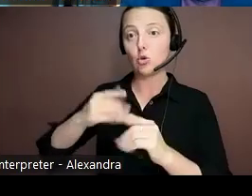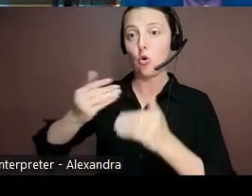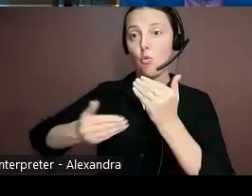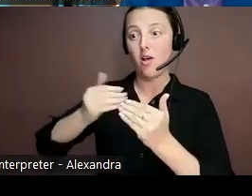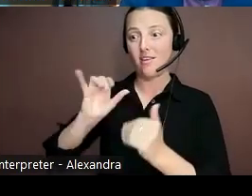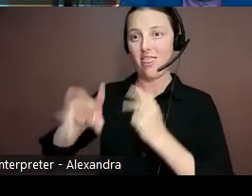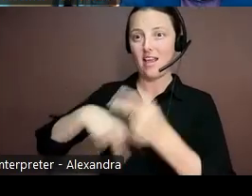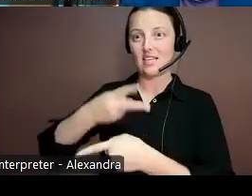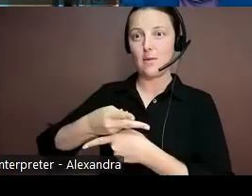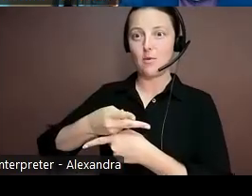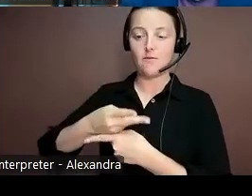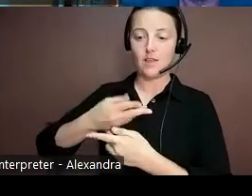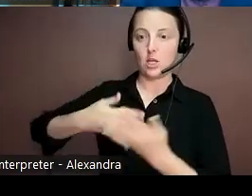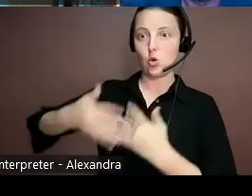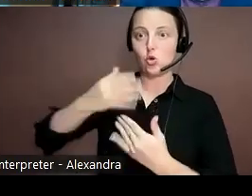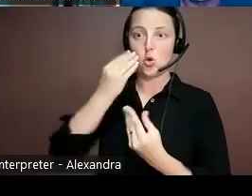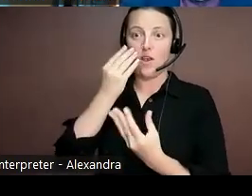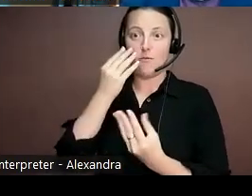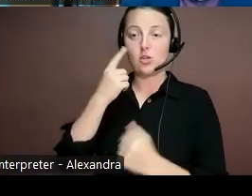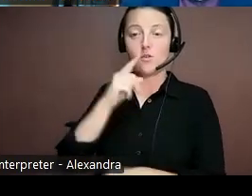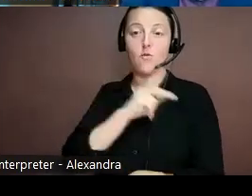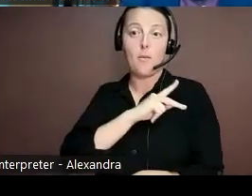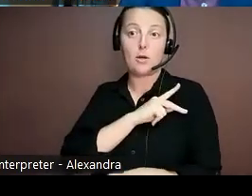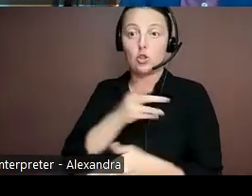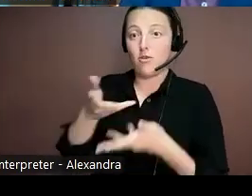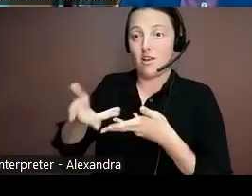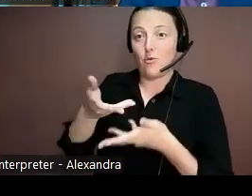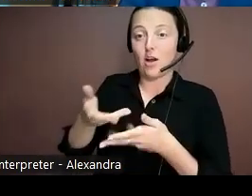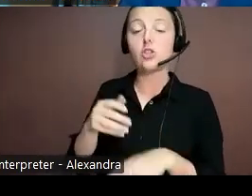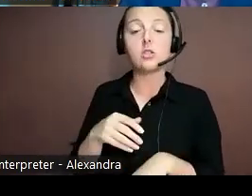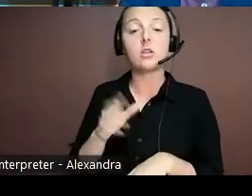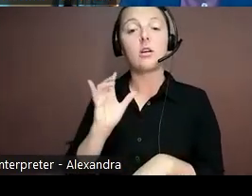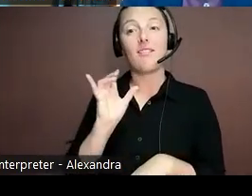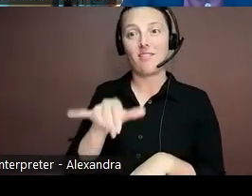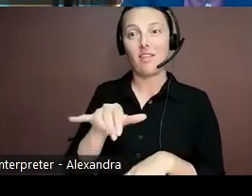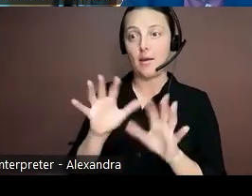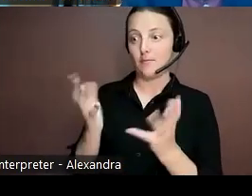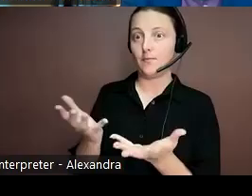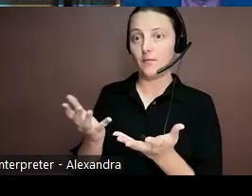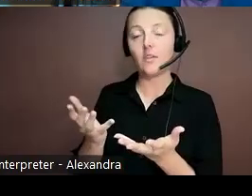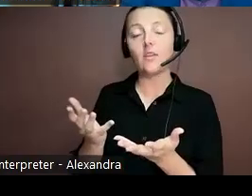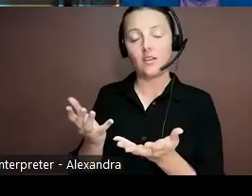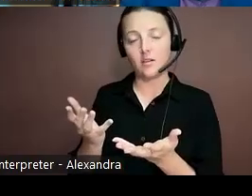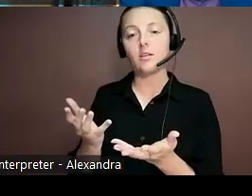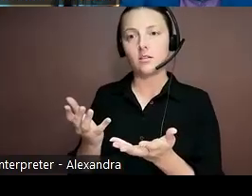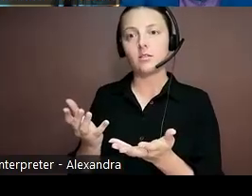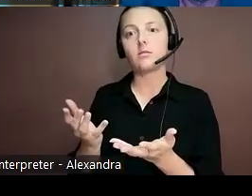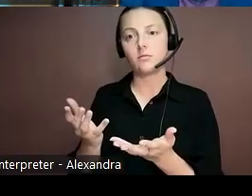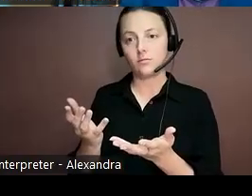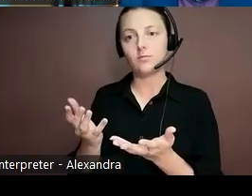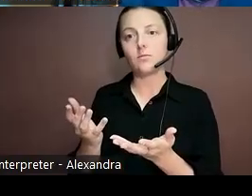in in a personal interactions actually uh has um you know even more uh you know magnitude